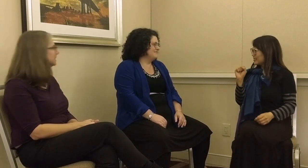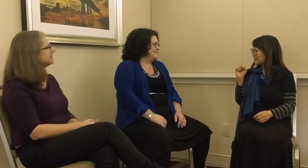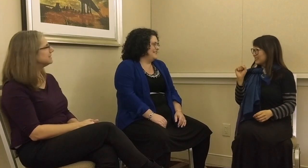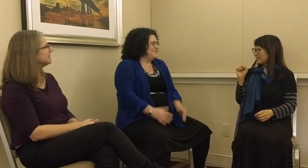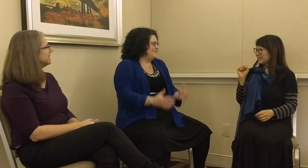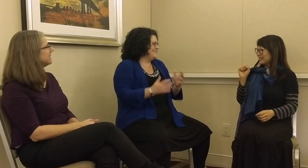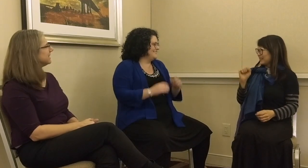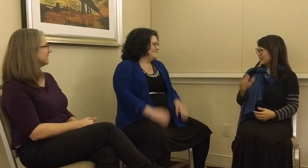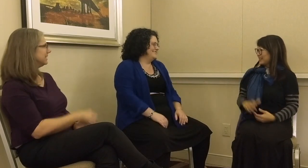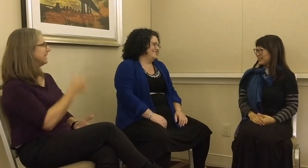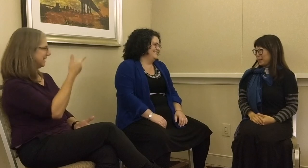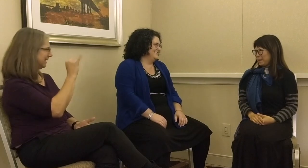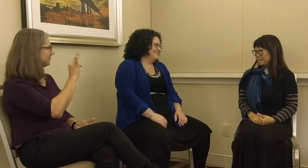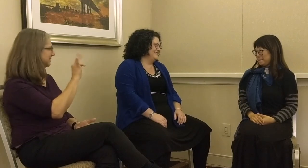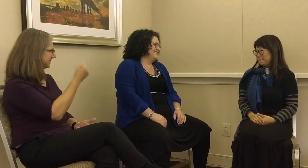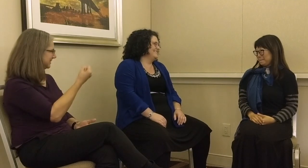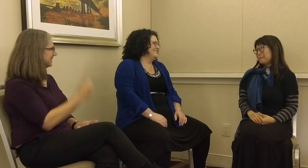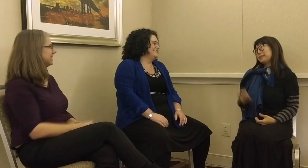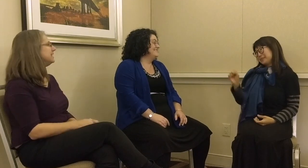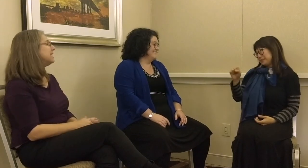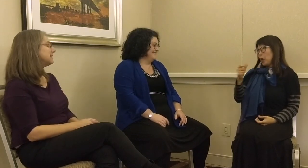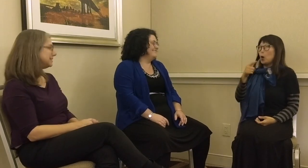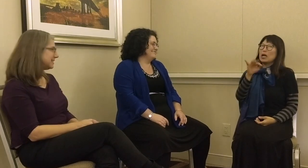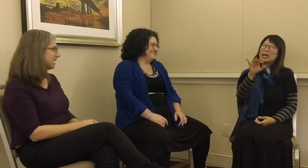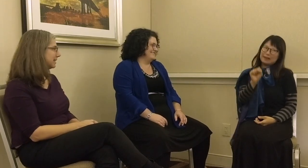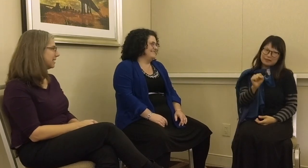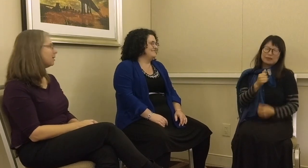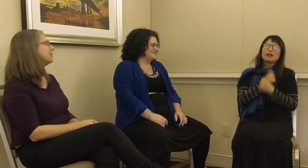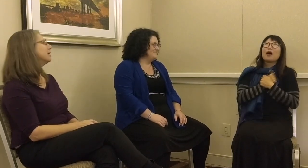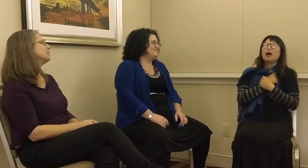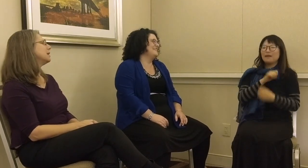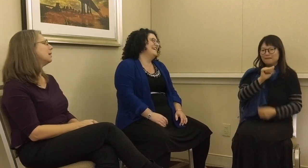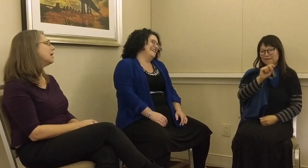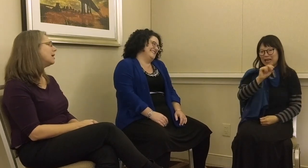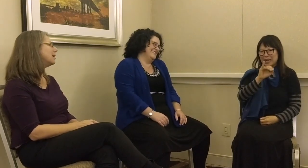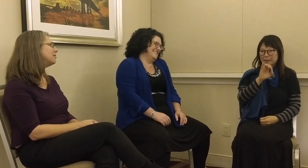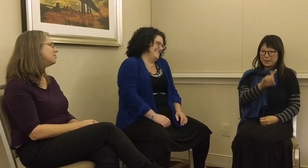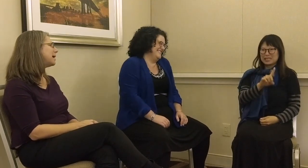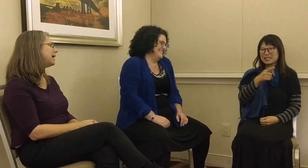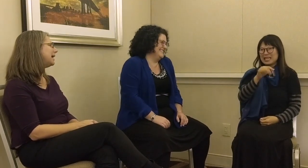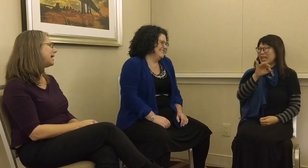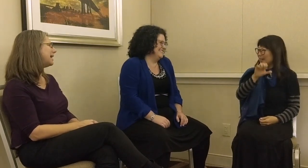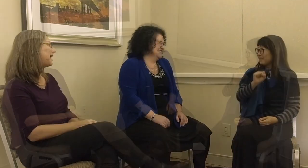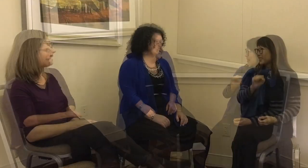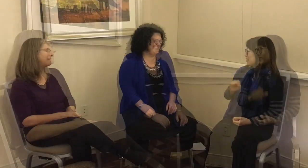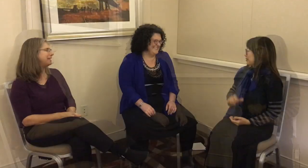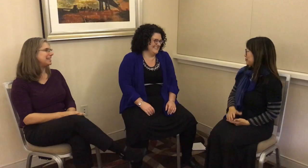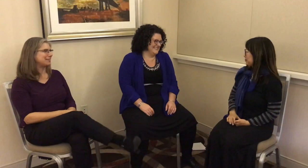G: Gifs. L: Yes, exactly. Oh, gifs – love my animated